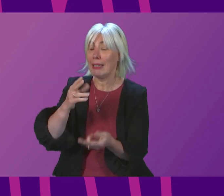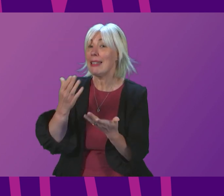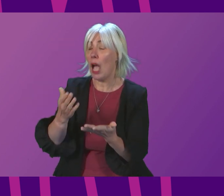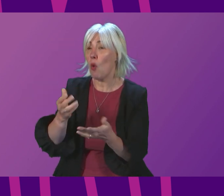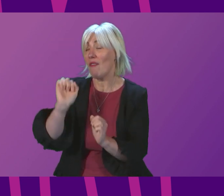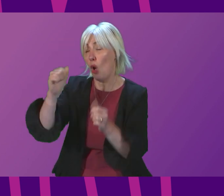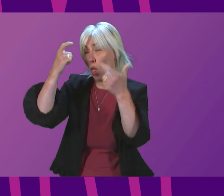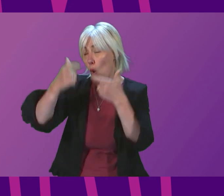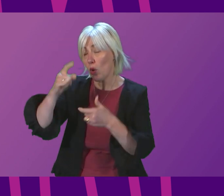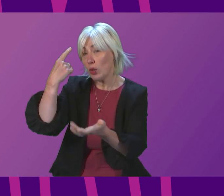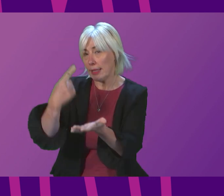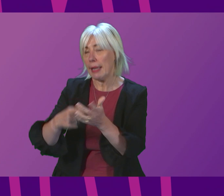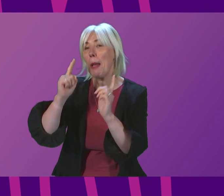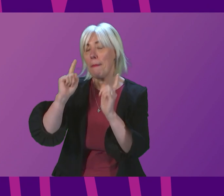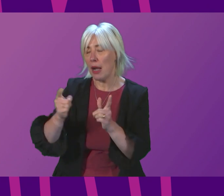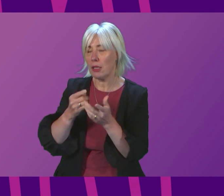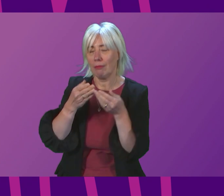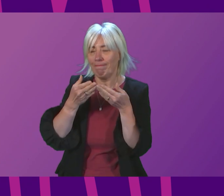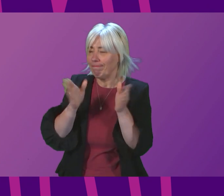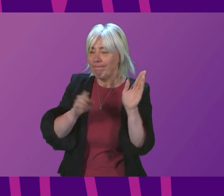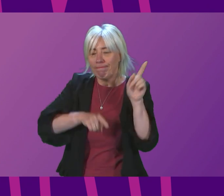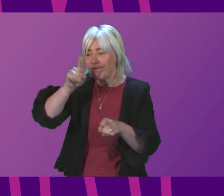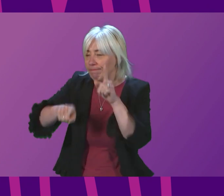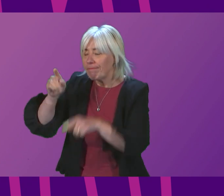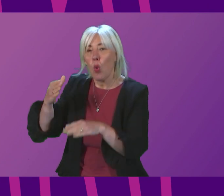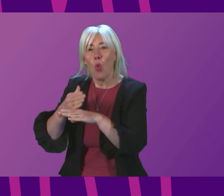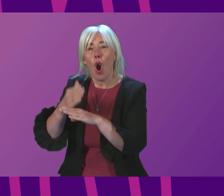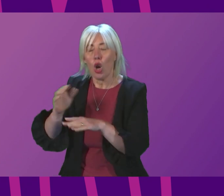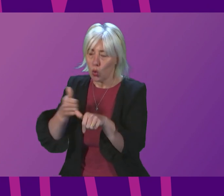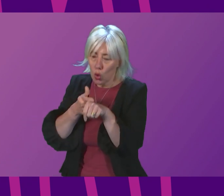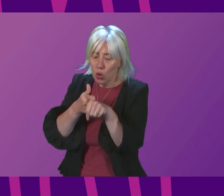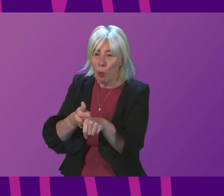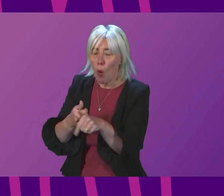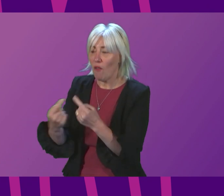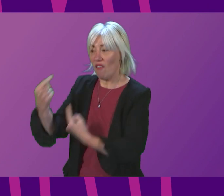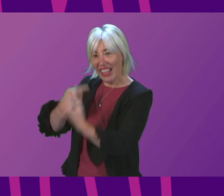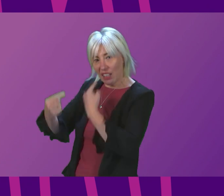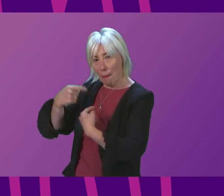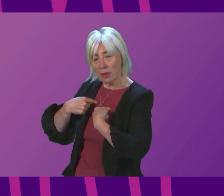A range of work is under way to ensure that there is better support for victims and that